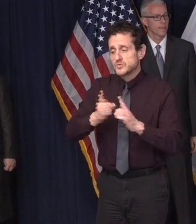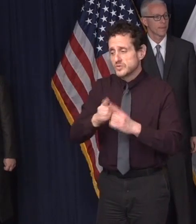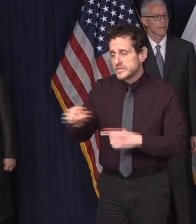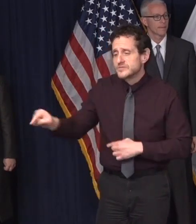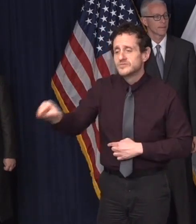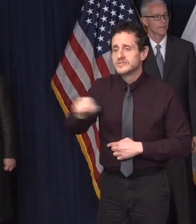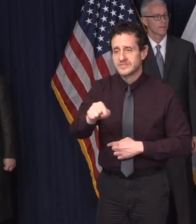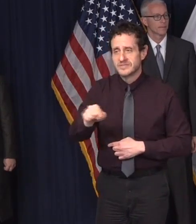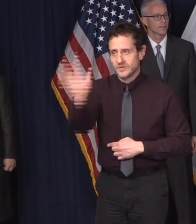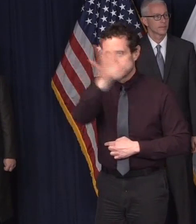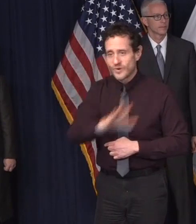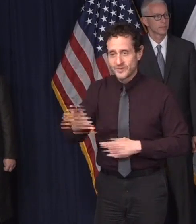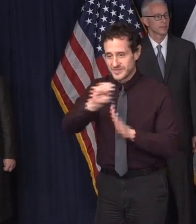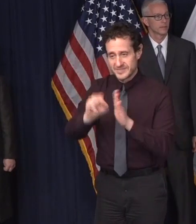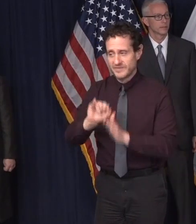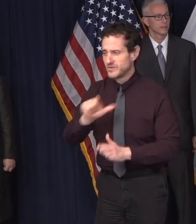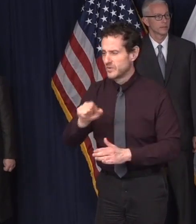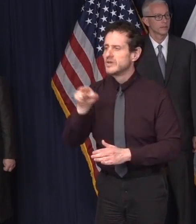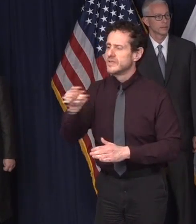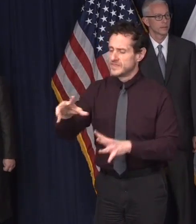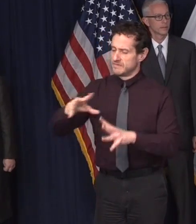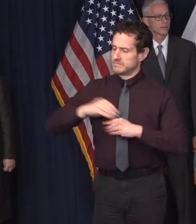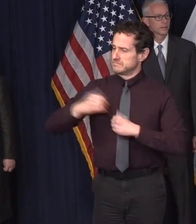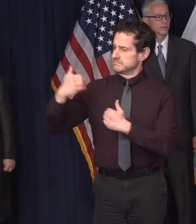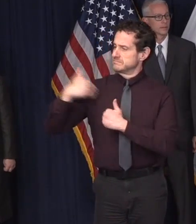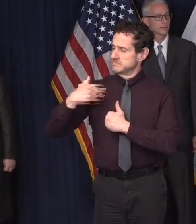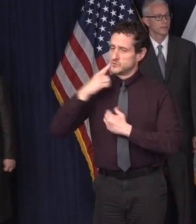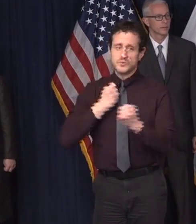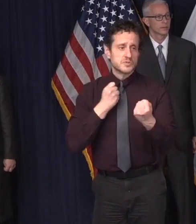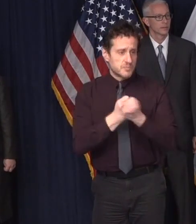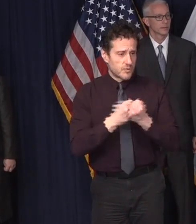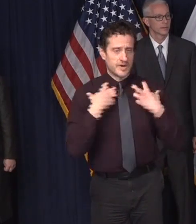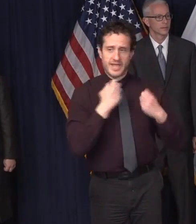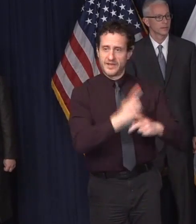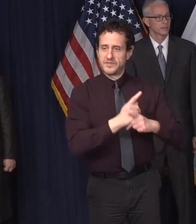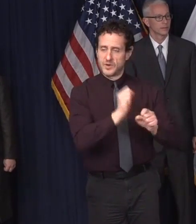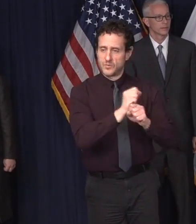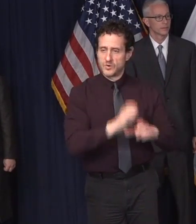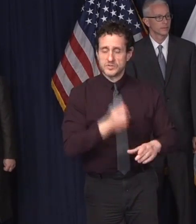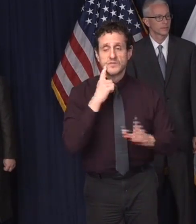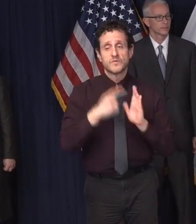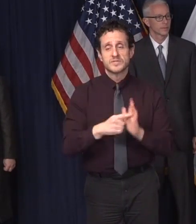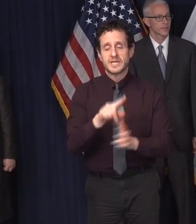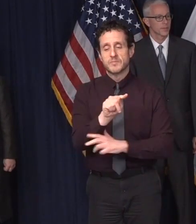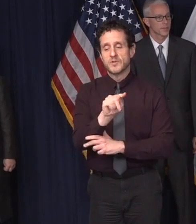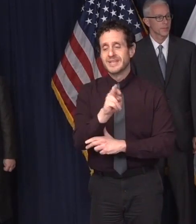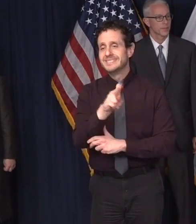FUNDAMENTAL GOODNESS OF PEOPLE AND IN YOUR COMMUNITY. IT'S RIGHT THERE IN FRONT OF YOU.